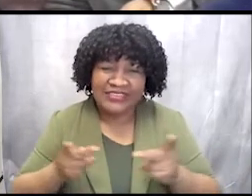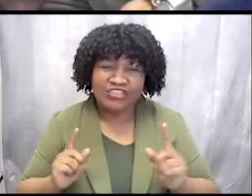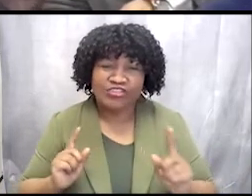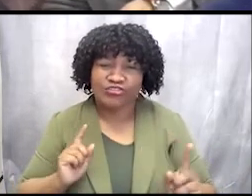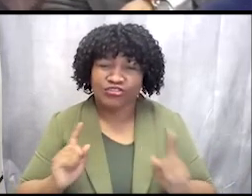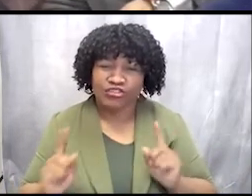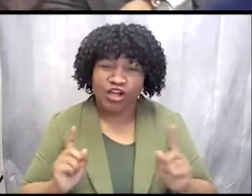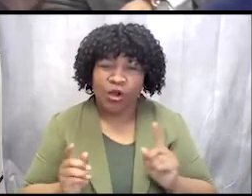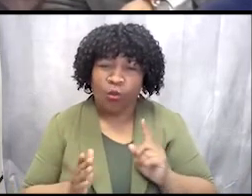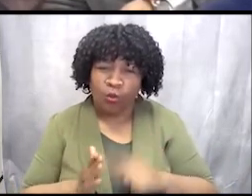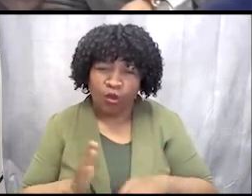well, what do you believe?